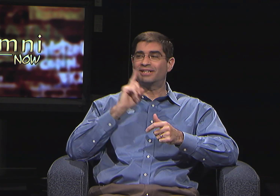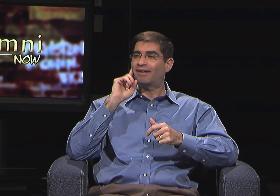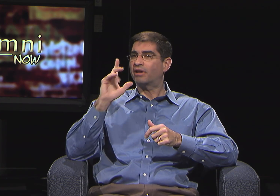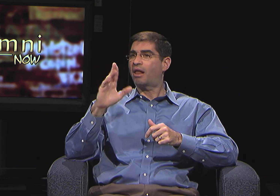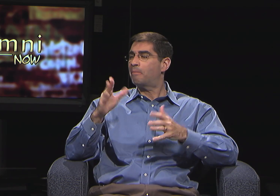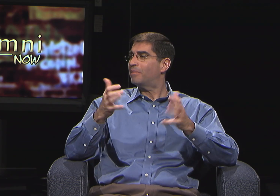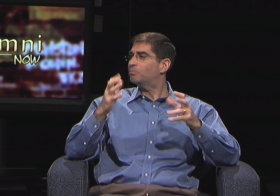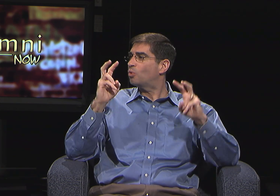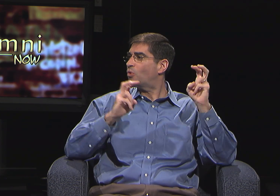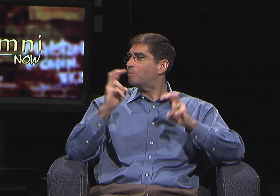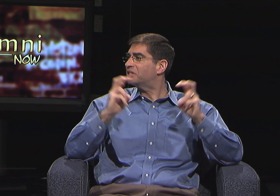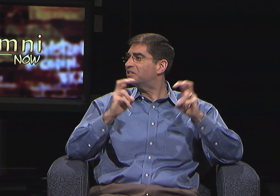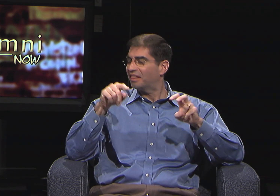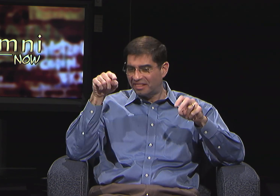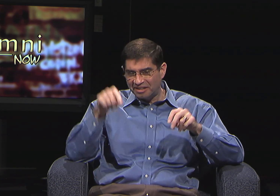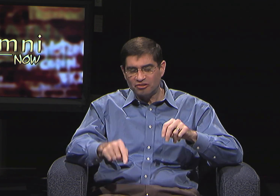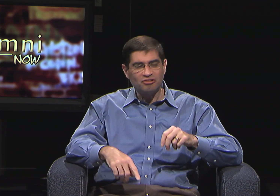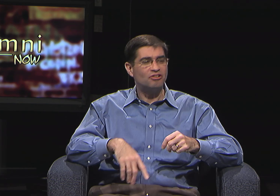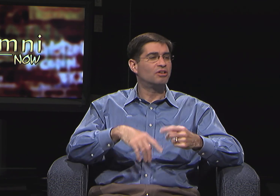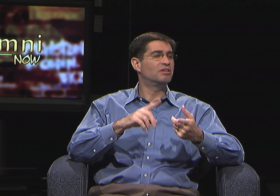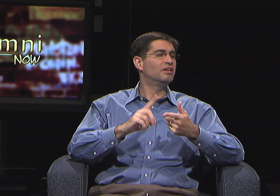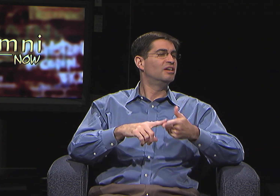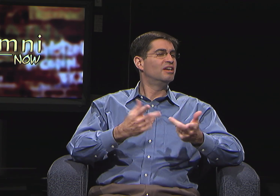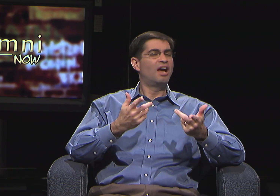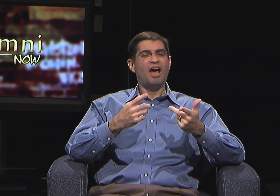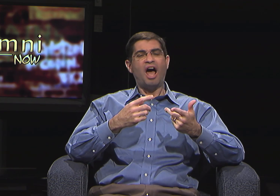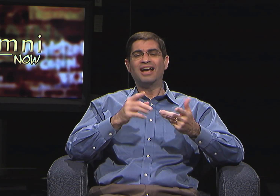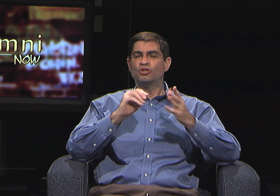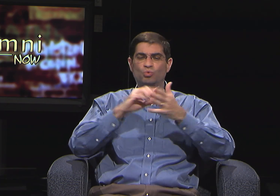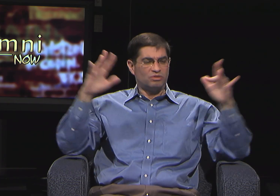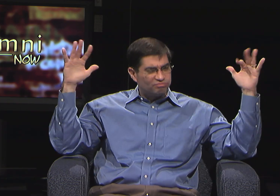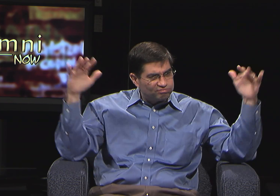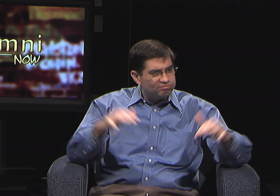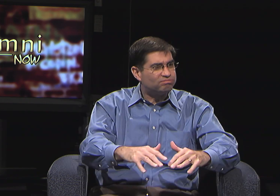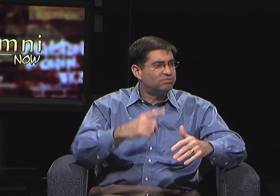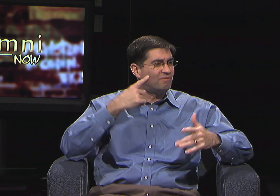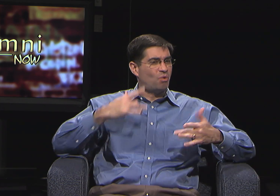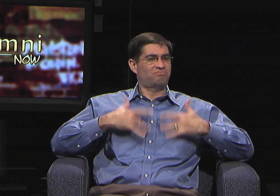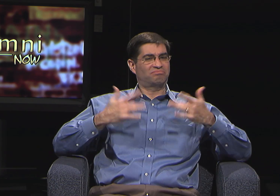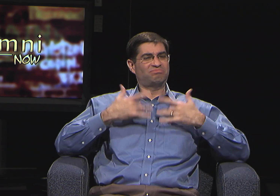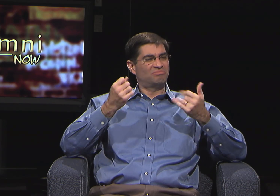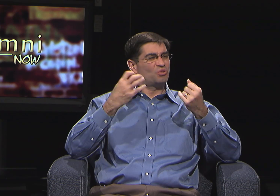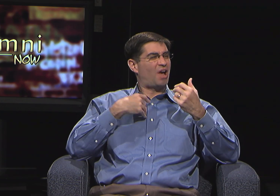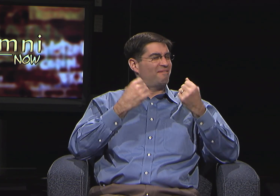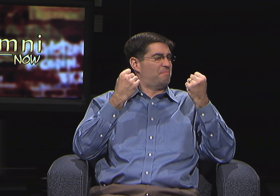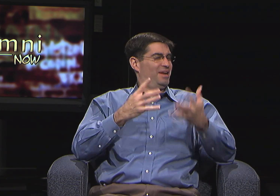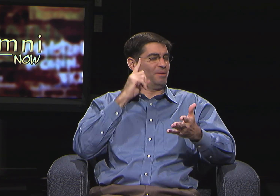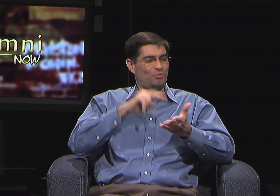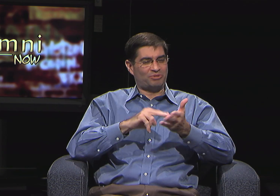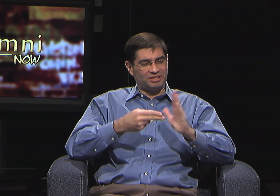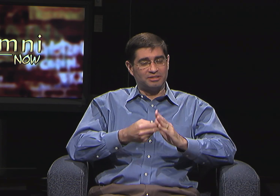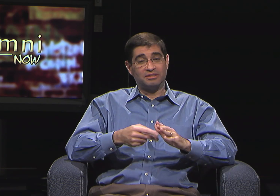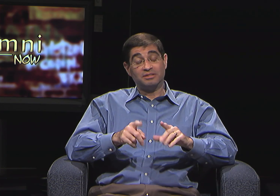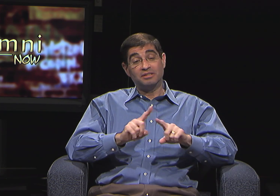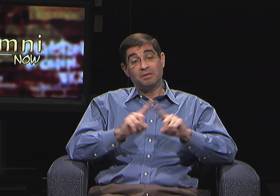a deaf club basketball tournament that was held there. Students gathered there for many different kinds of events.